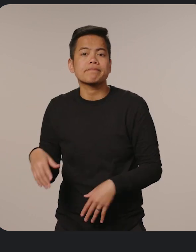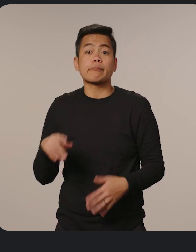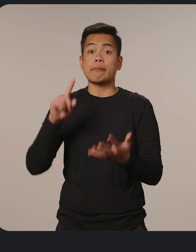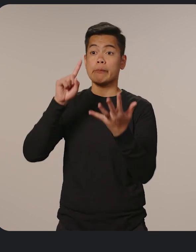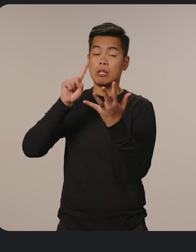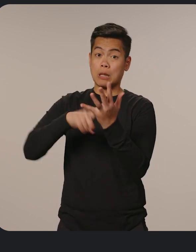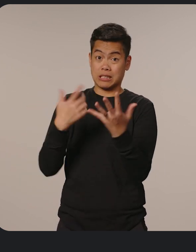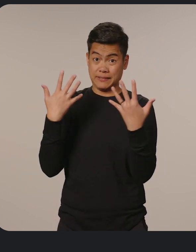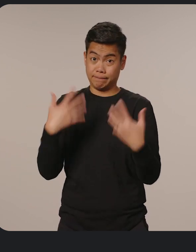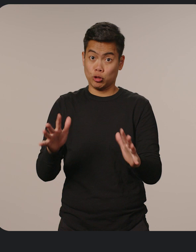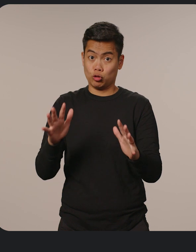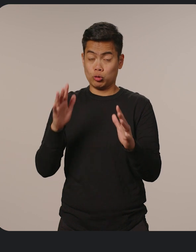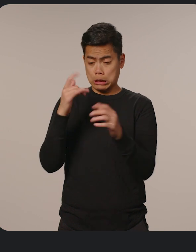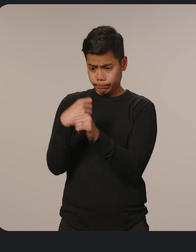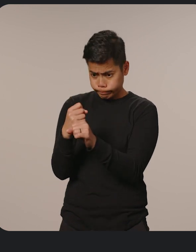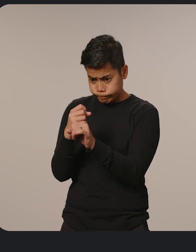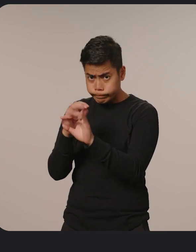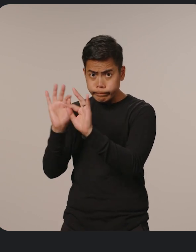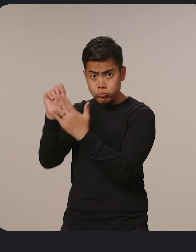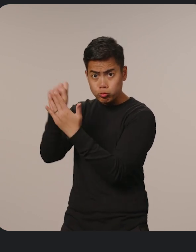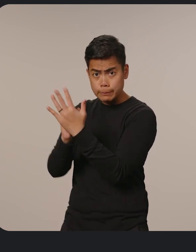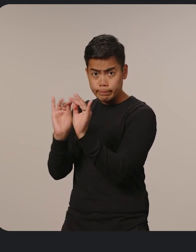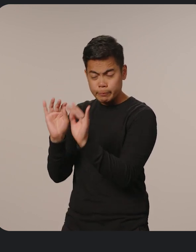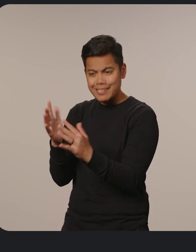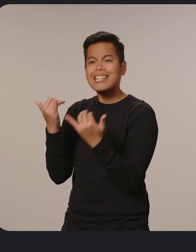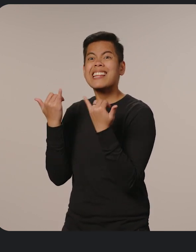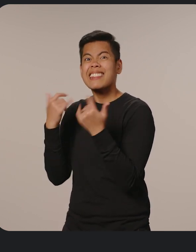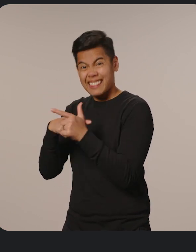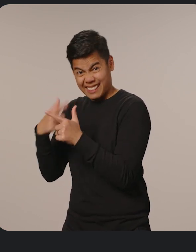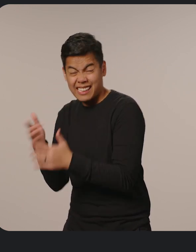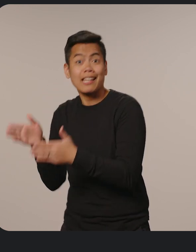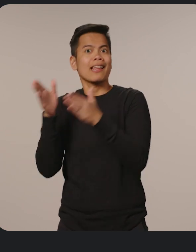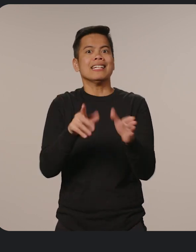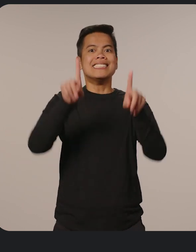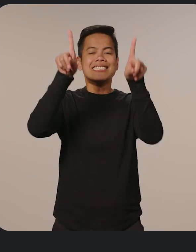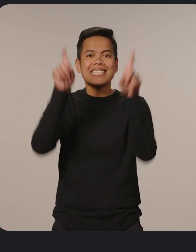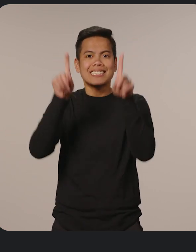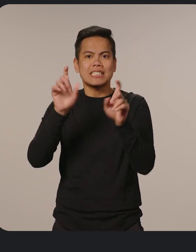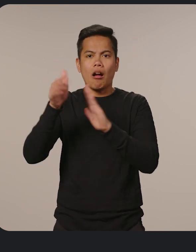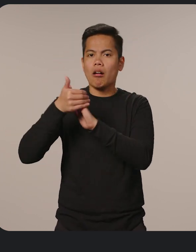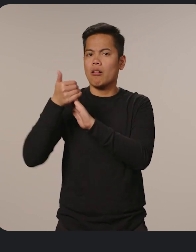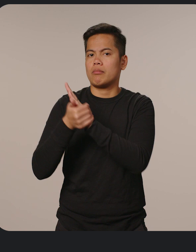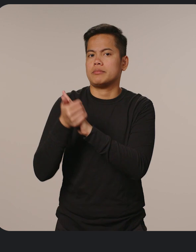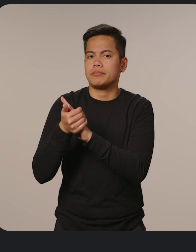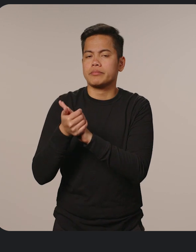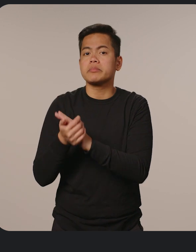Here, our testing tools provide you the flexibility to test automations in both real structures